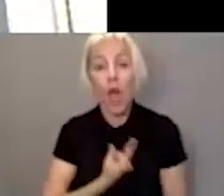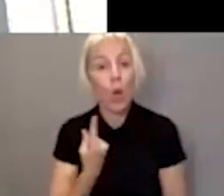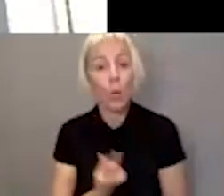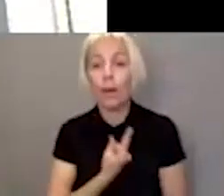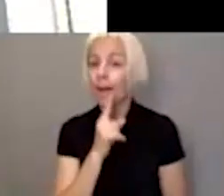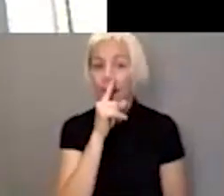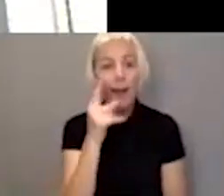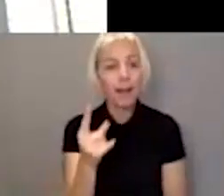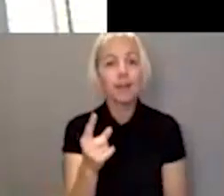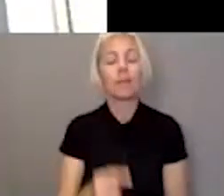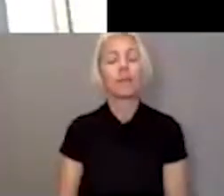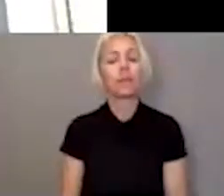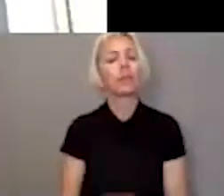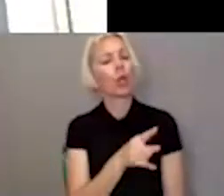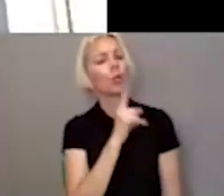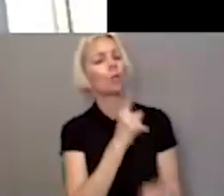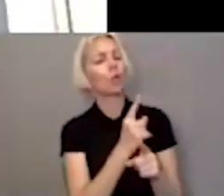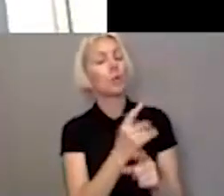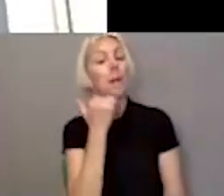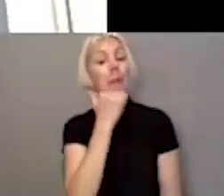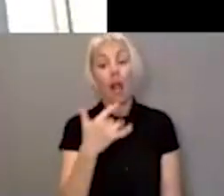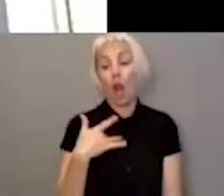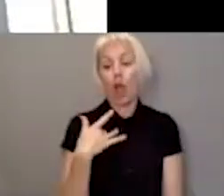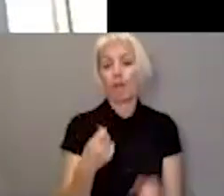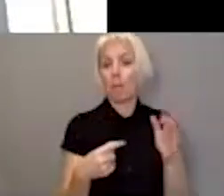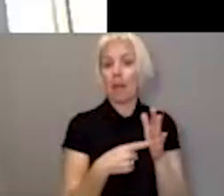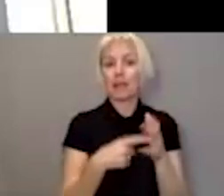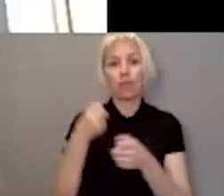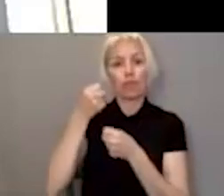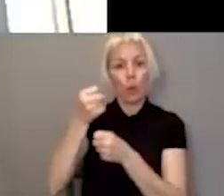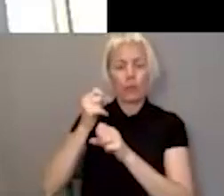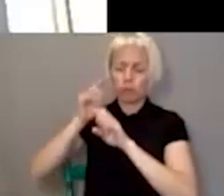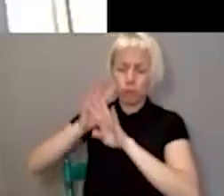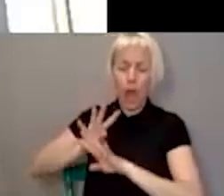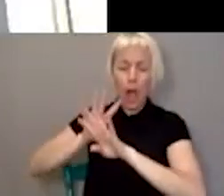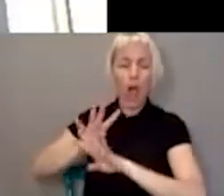That was difficult, and those conversations continue to be difficult. It is an element